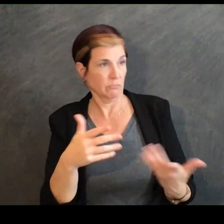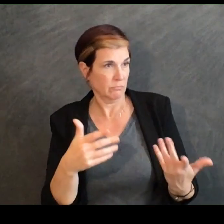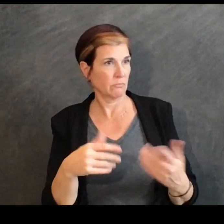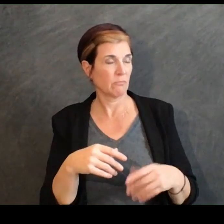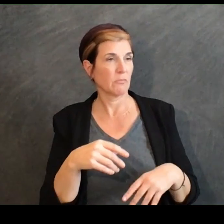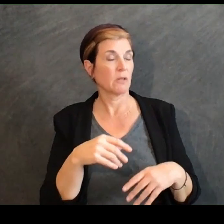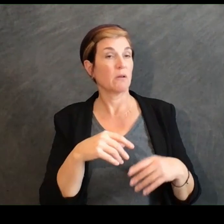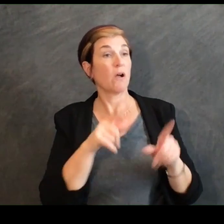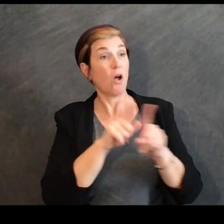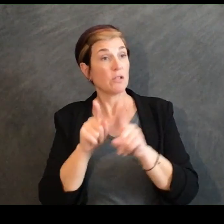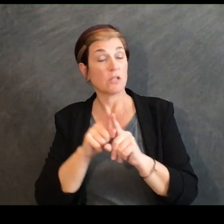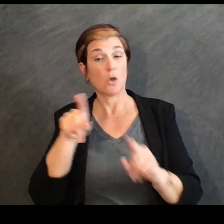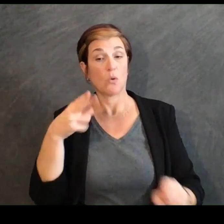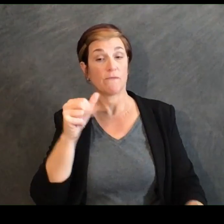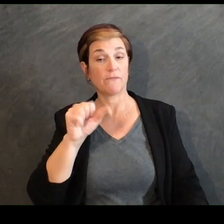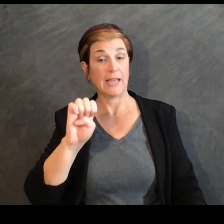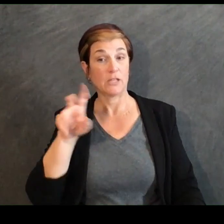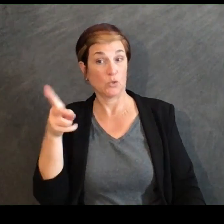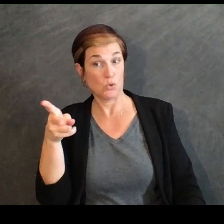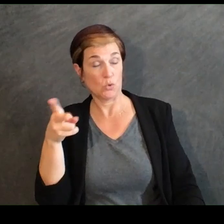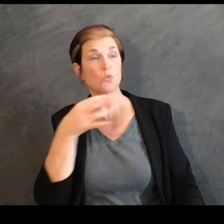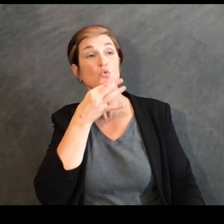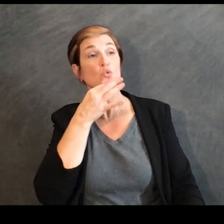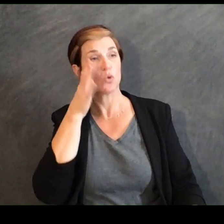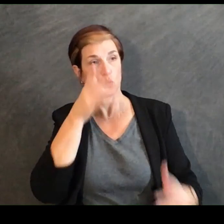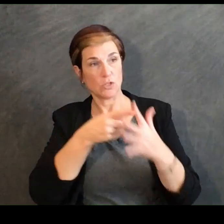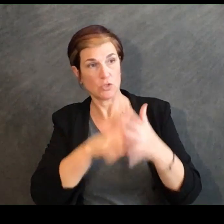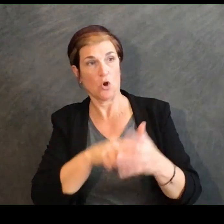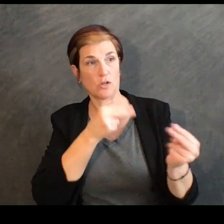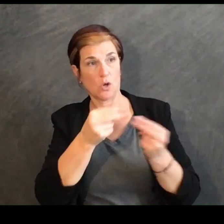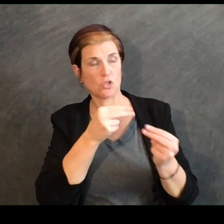negotiating I did read one article but I don't think that article was